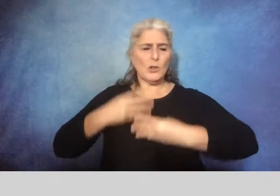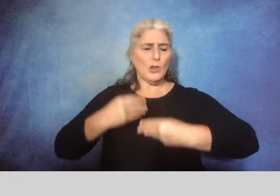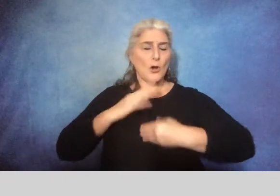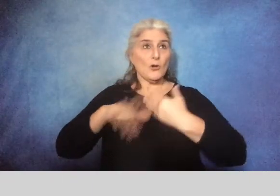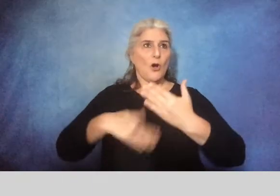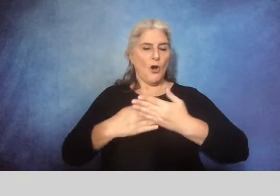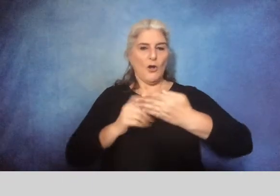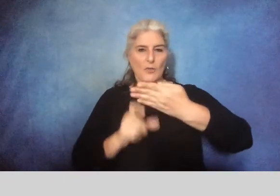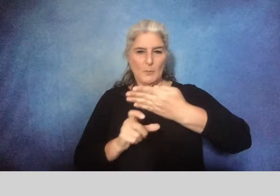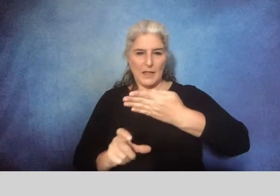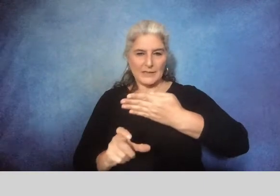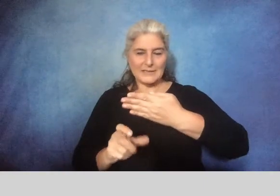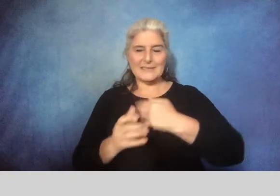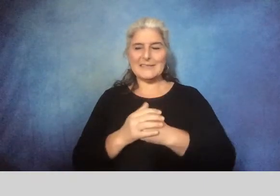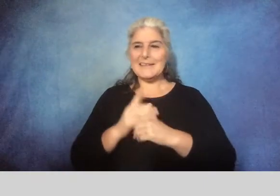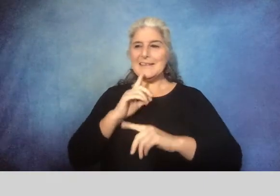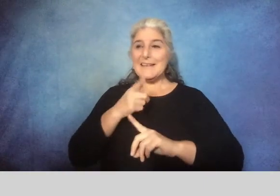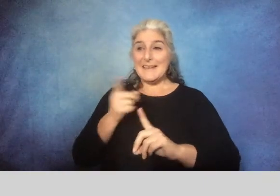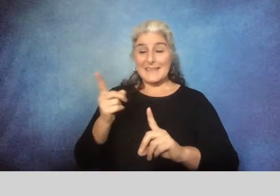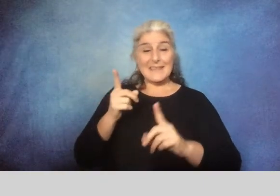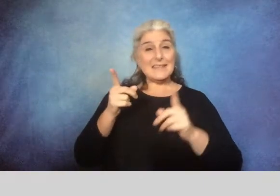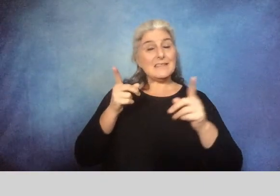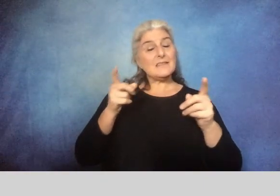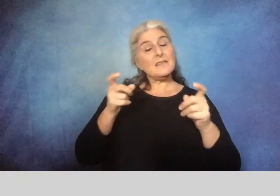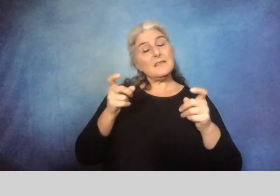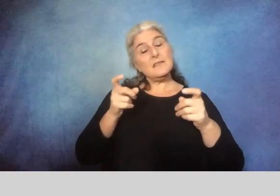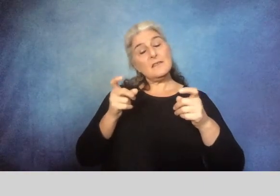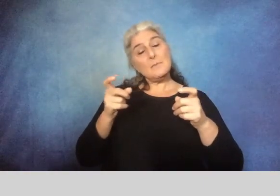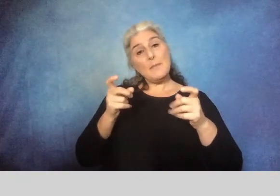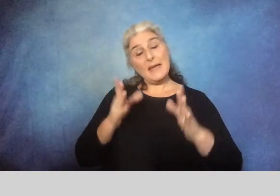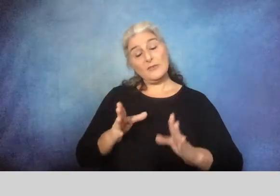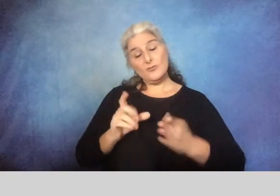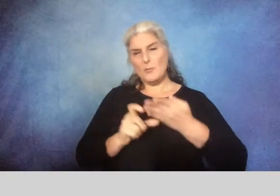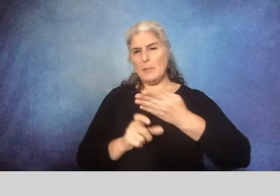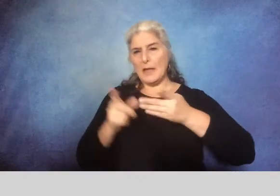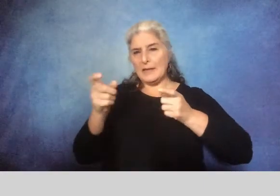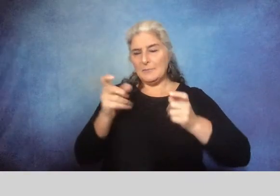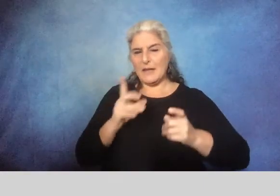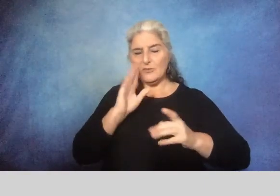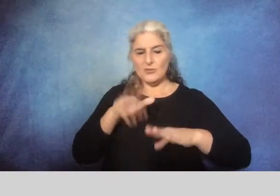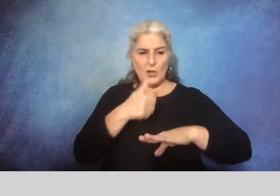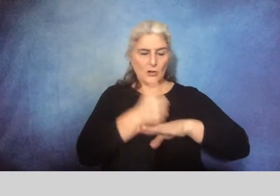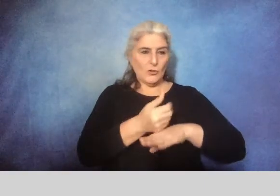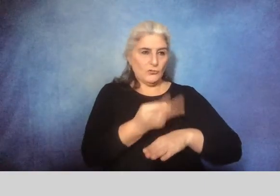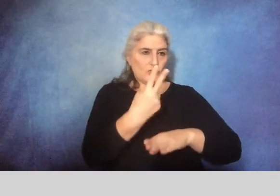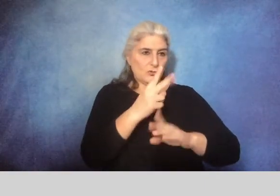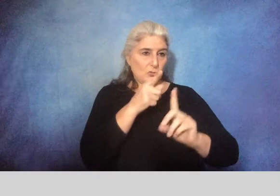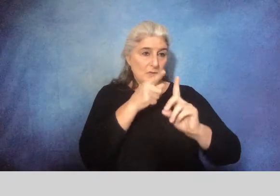In this case, a plugin manager loads two specific plugins. One is output and header.